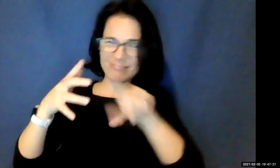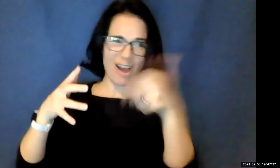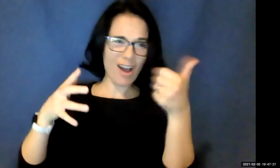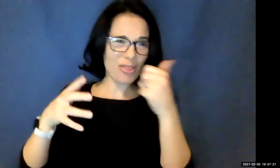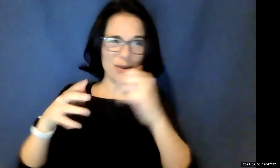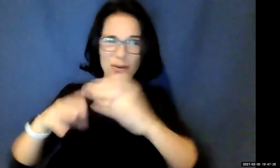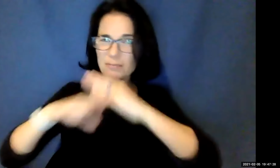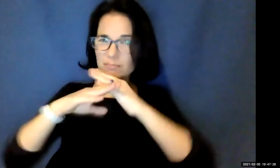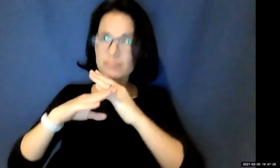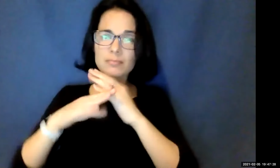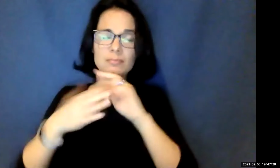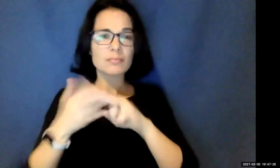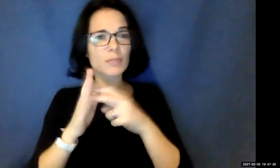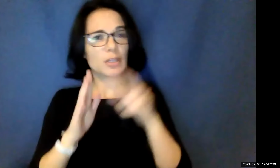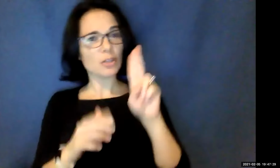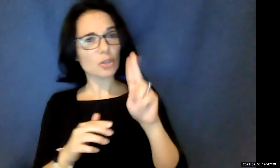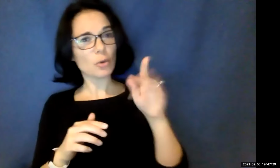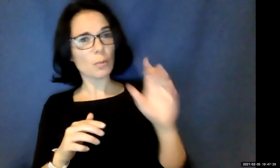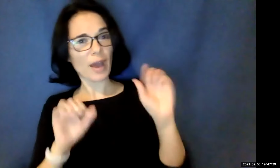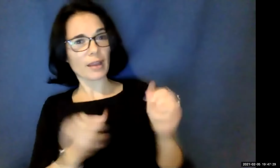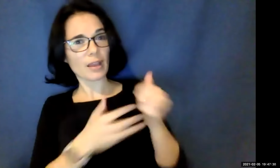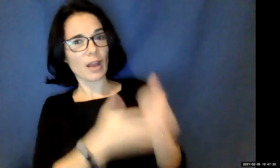Absolutely right.